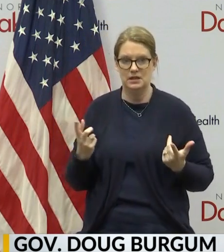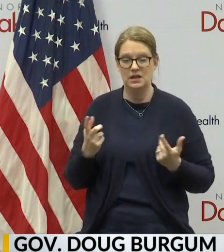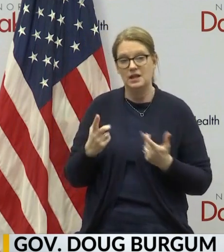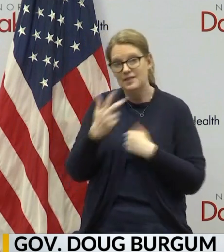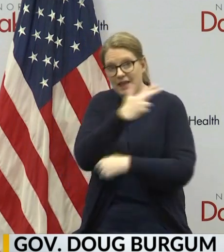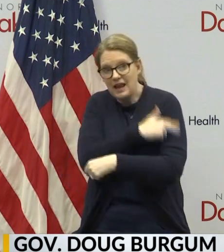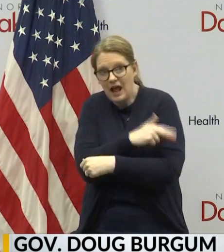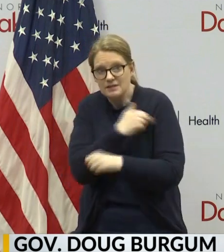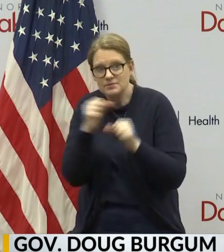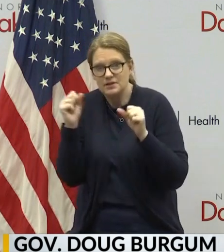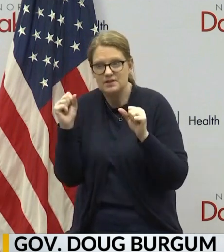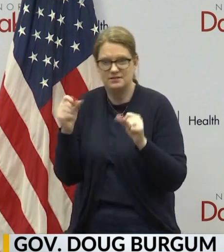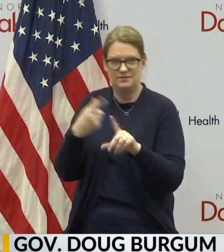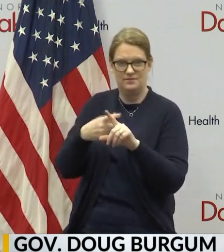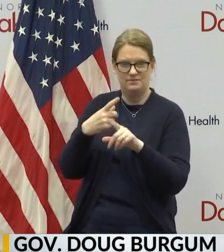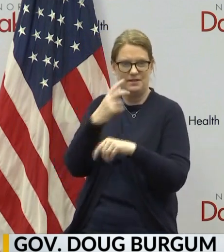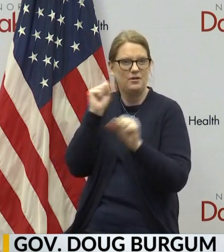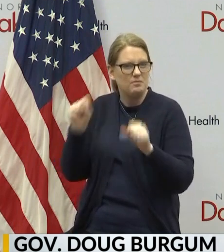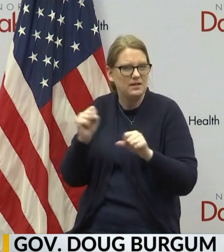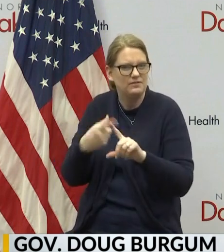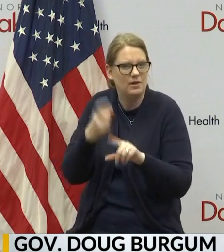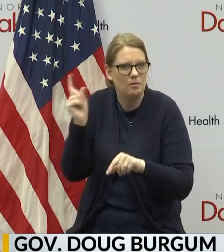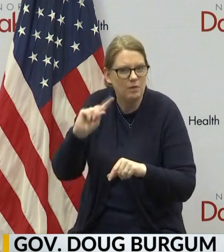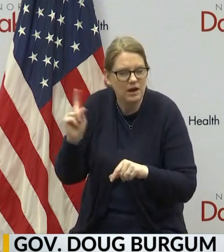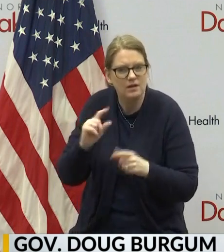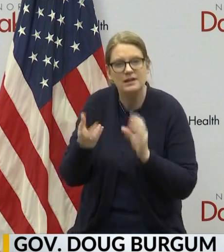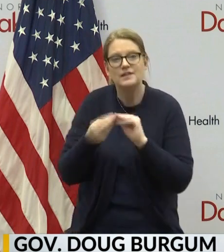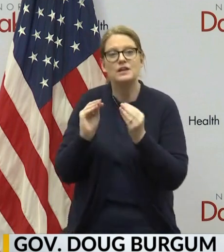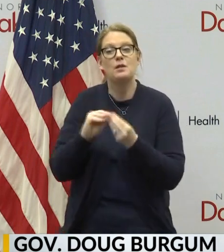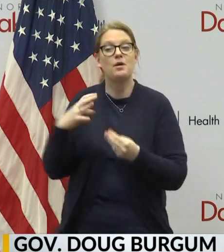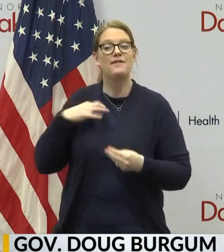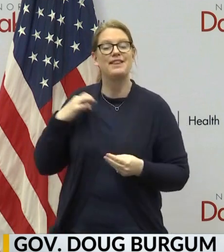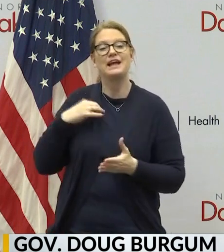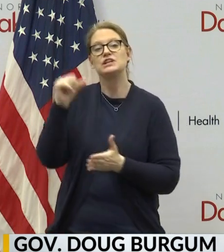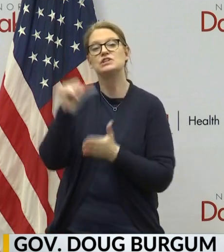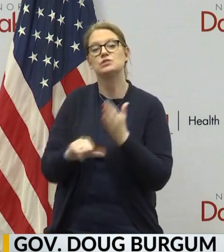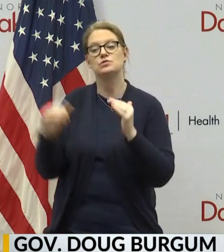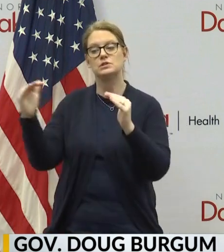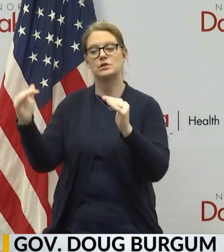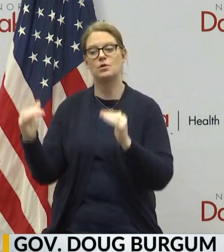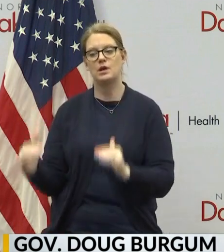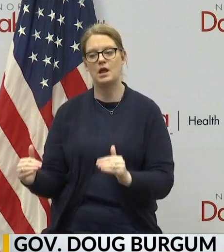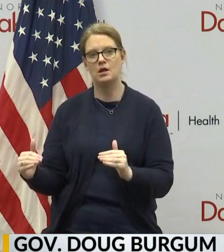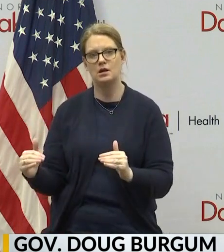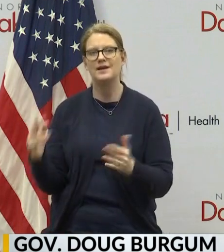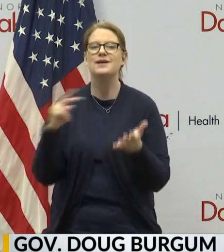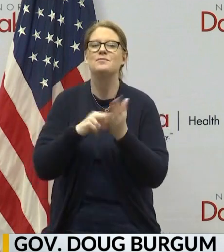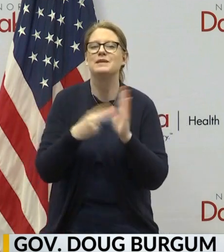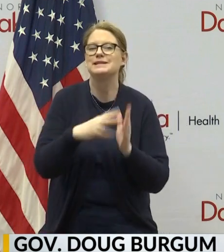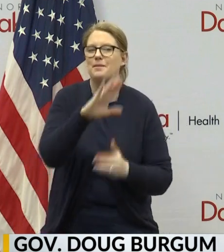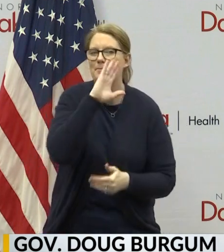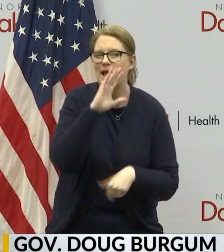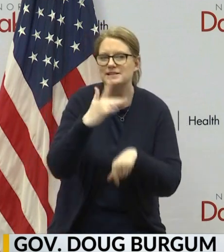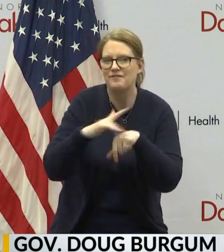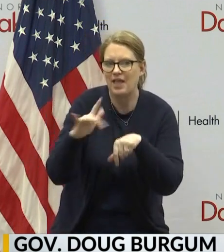THE SLOWING OF THE SPREAD, WE FLATTEN THE CURVE. WE'RE WORKING TO EXPAND OUR